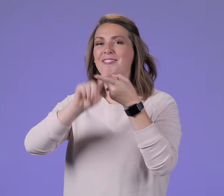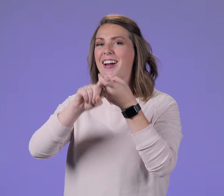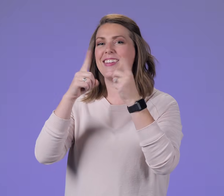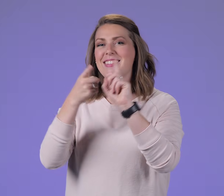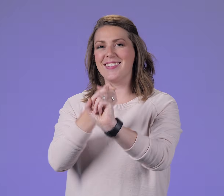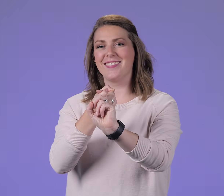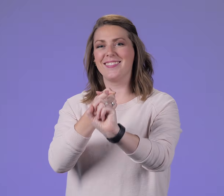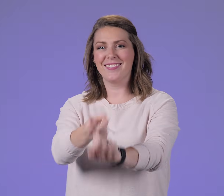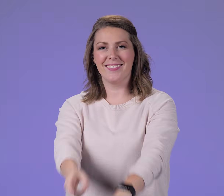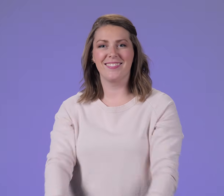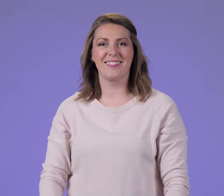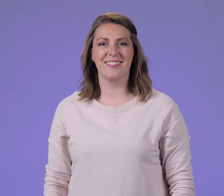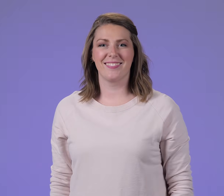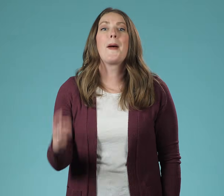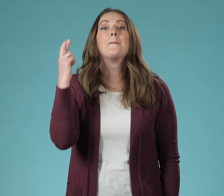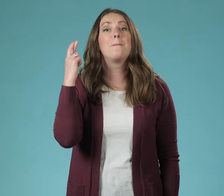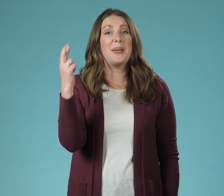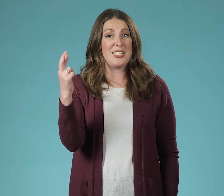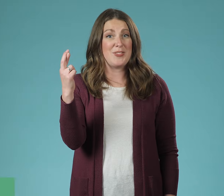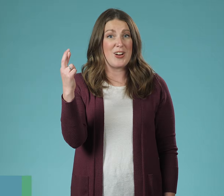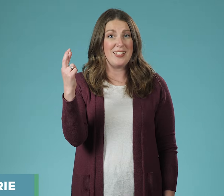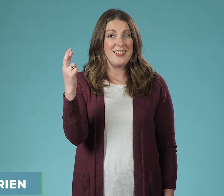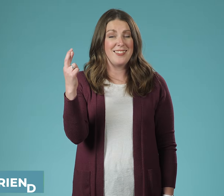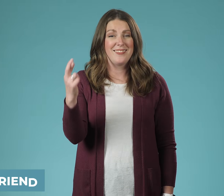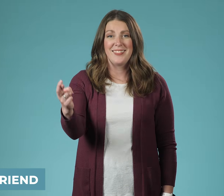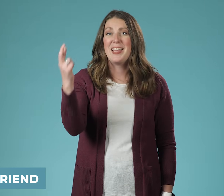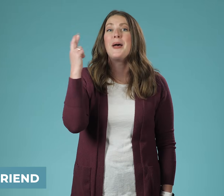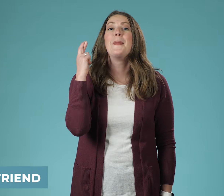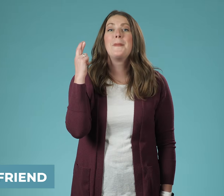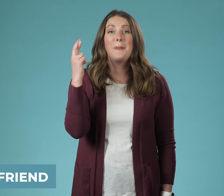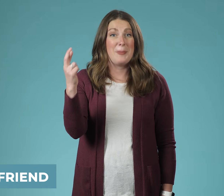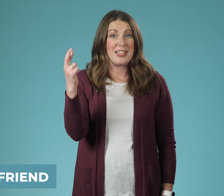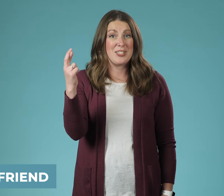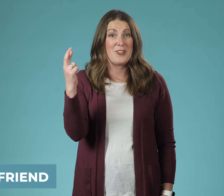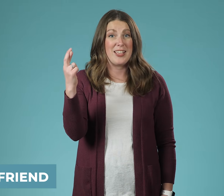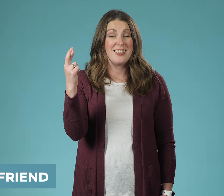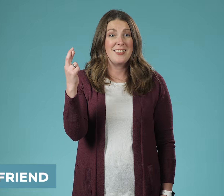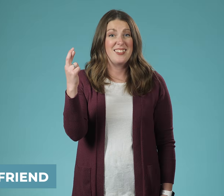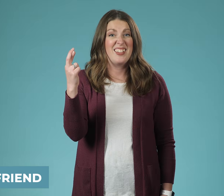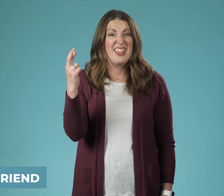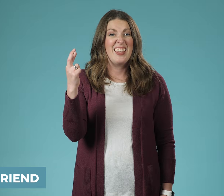Friend. Best friend.